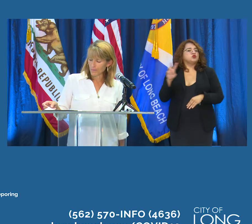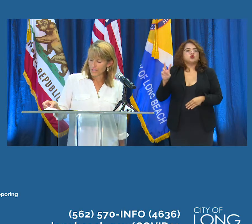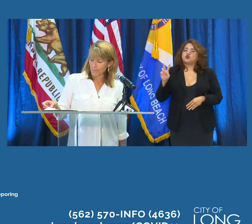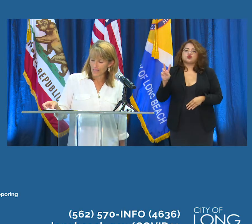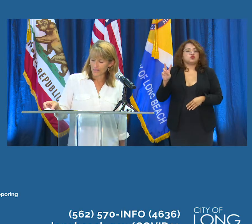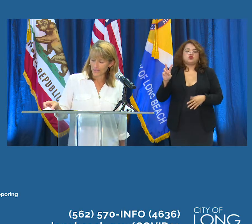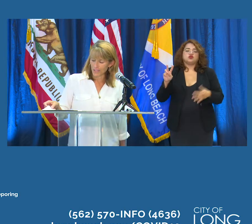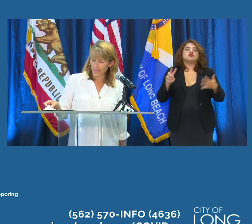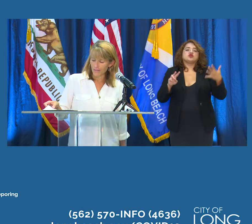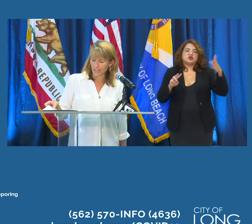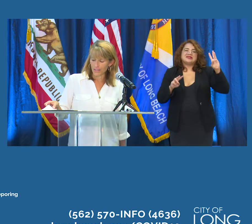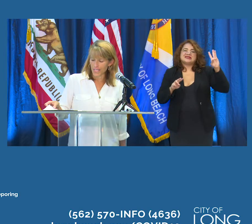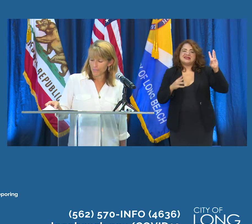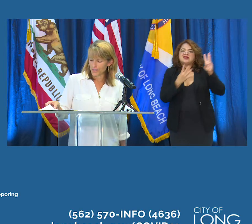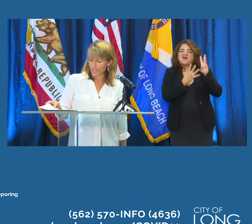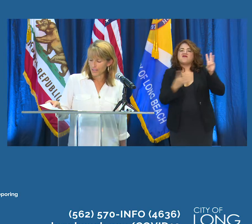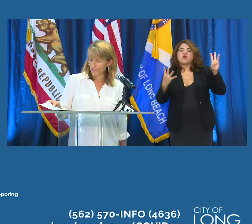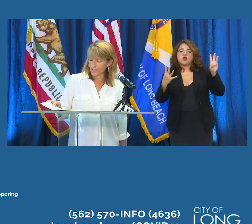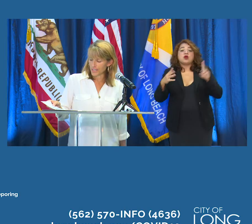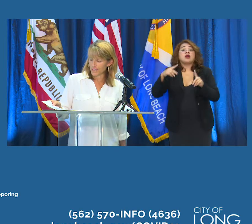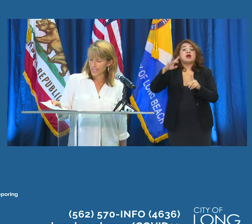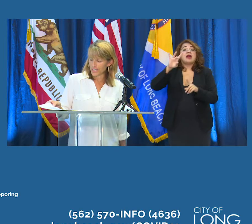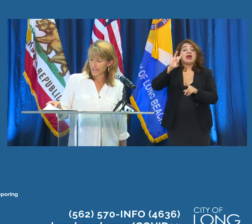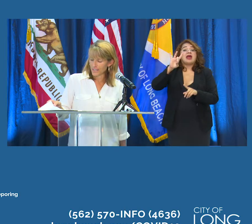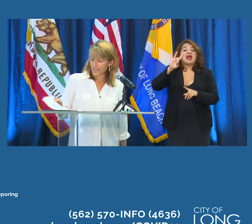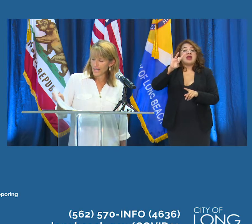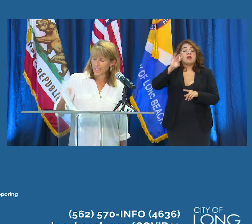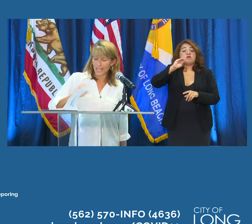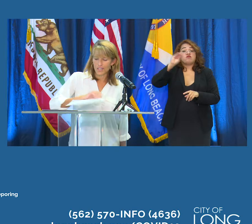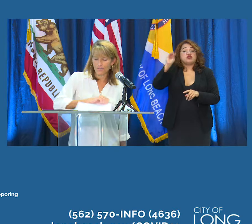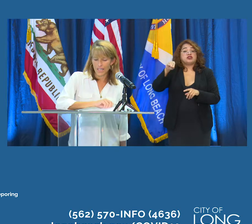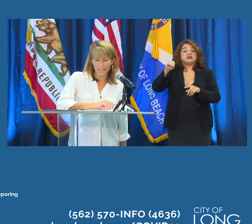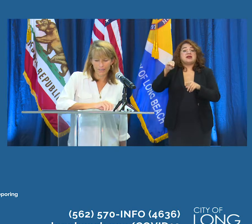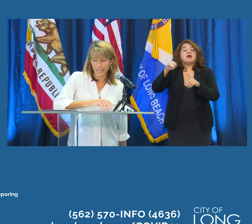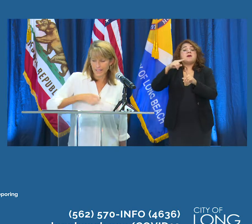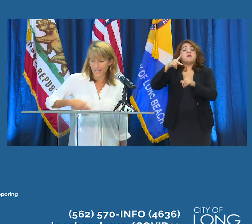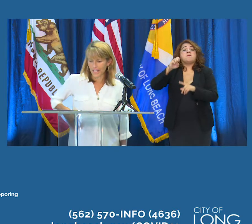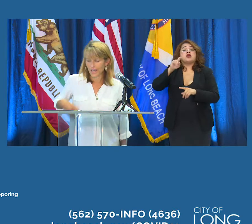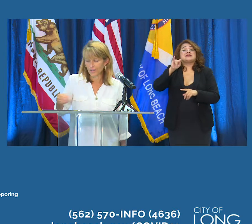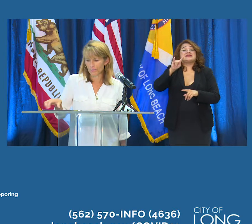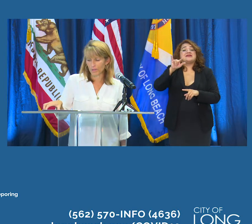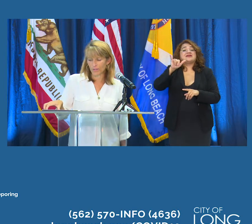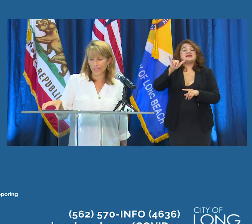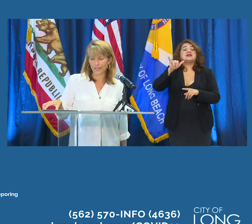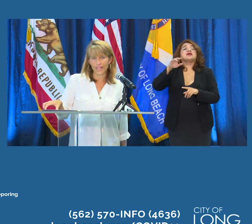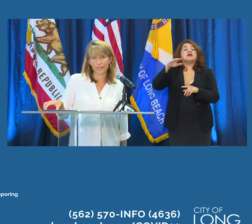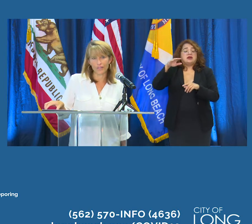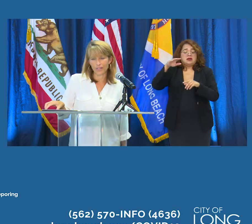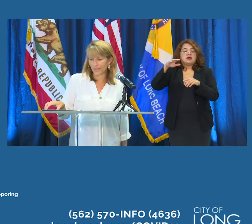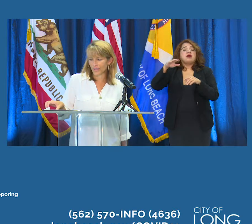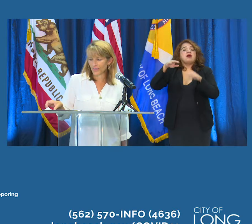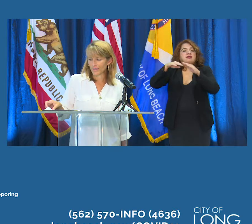The state requires a positivity rate of under 8 percent over 7 days and a case rate of less than 100 per one hundred thousand residents.